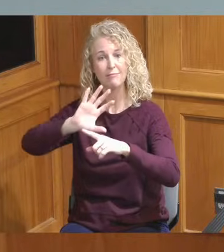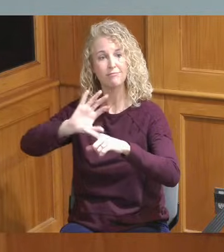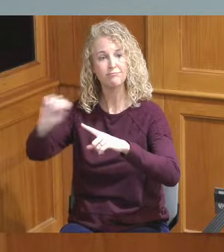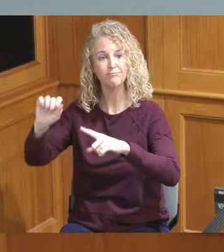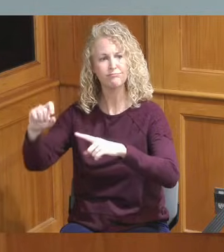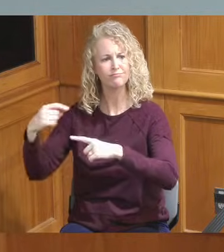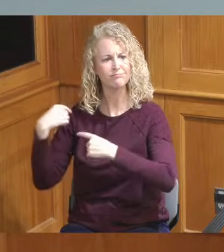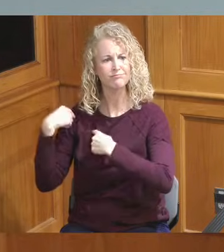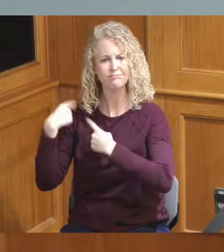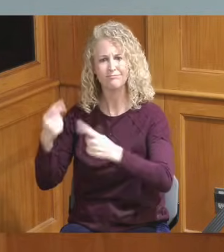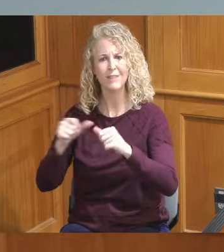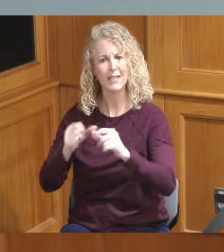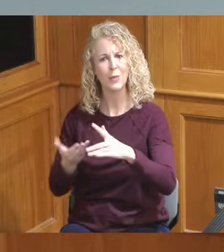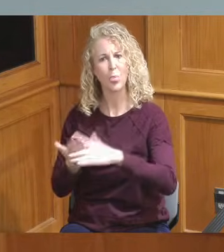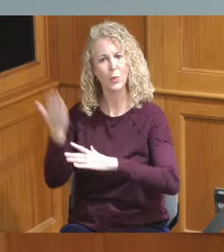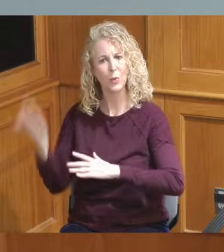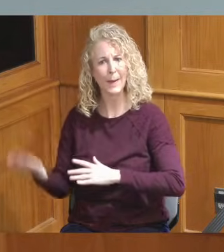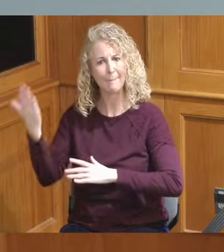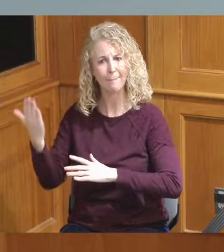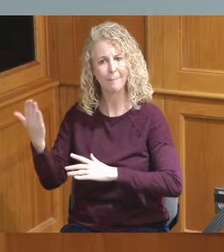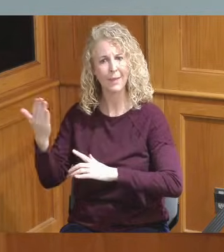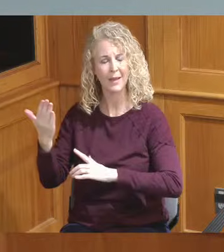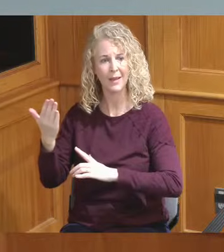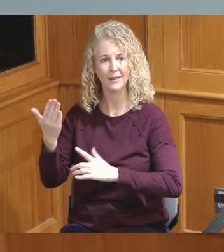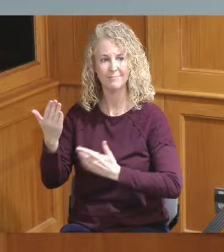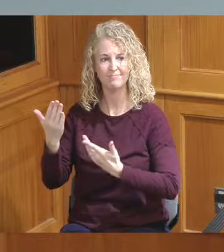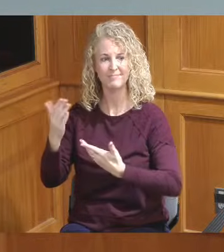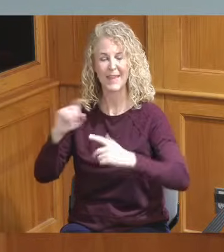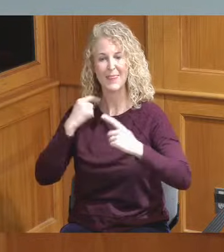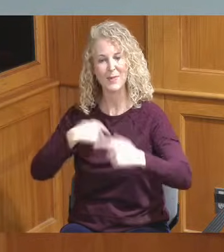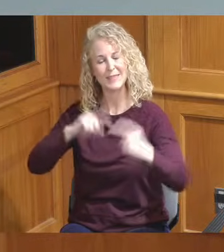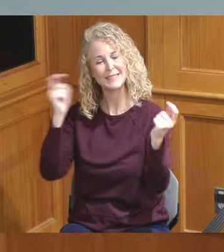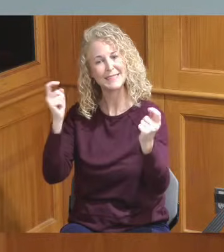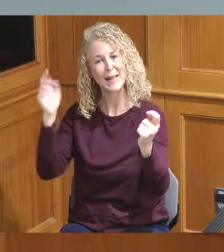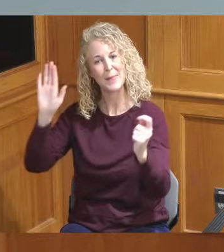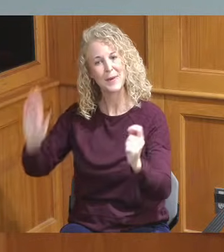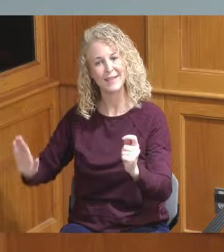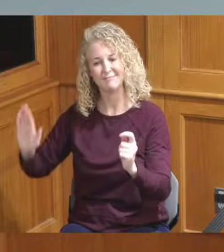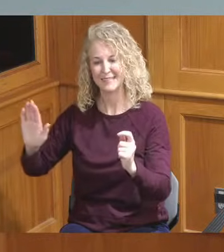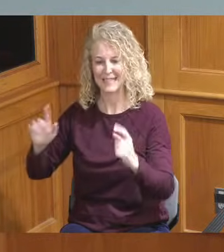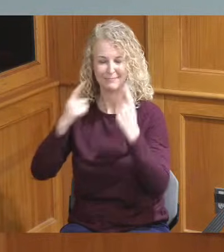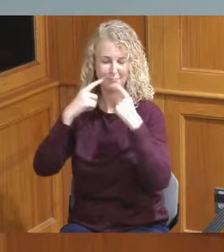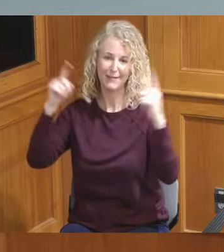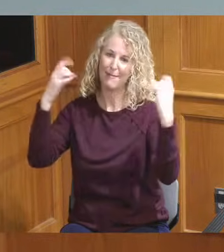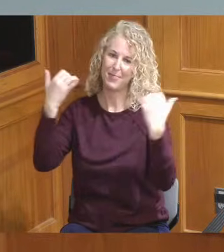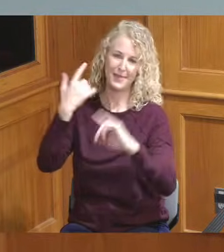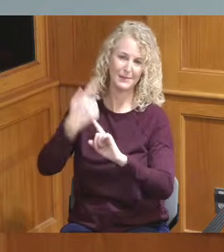leadership, and impact celebrated during Black History Month. Now, therefore,